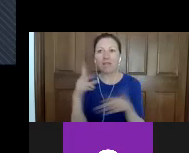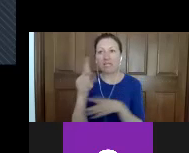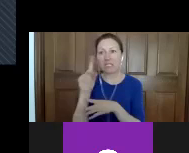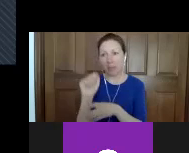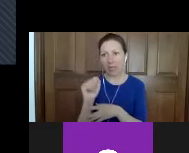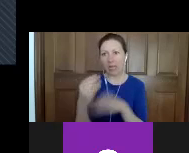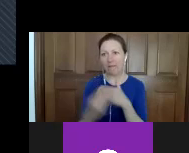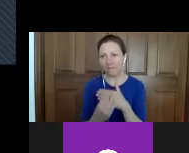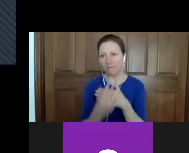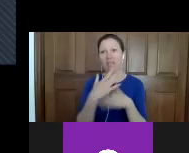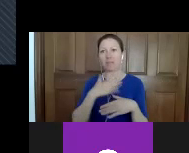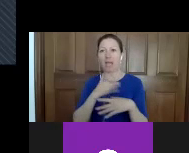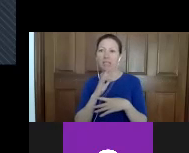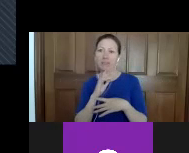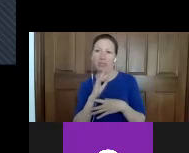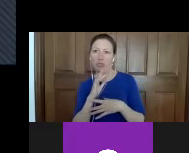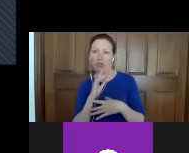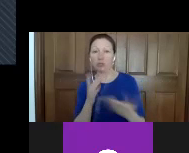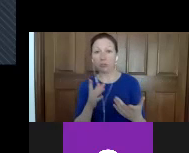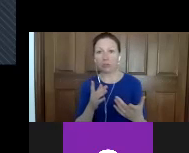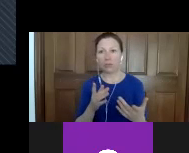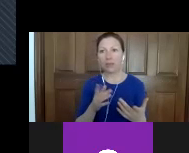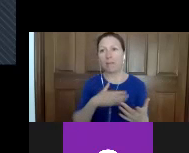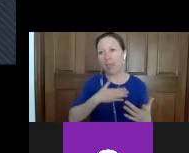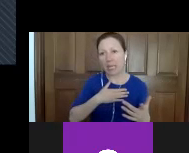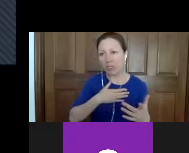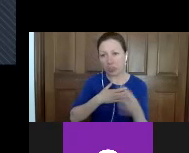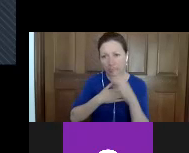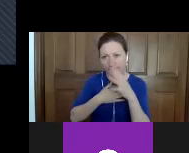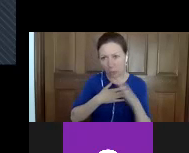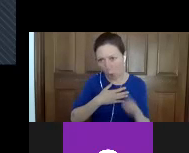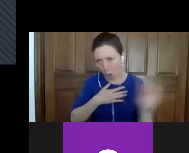And the thing is, with employers who know the law the moment you break out that disability